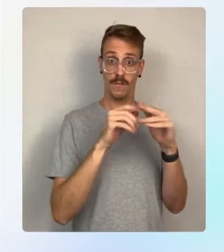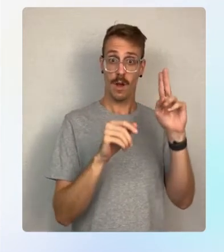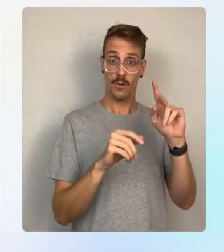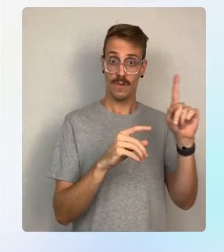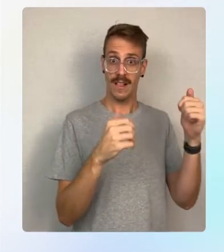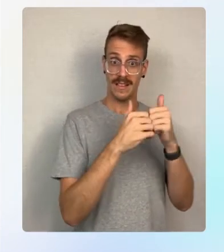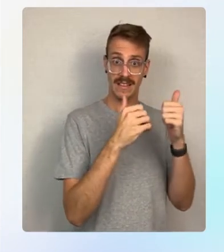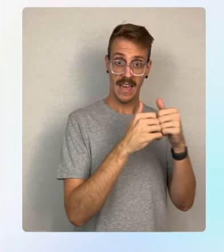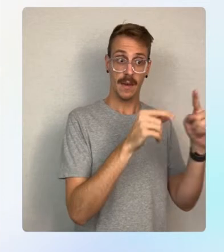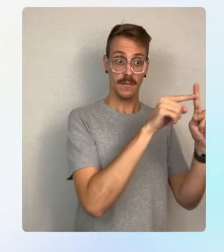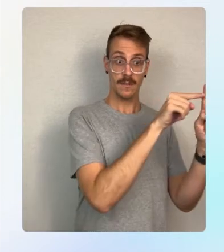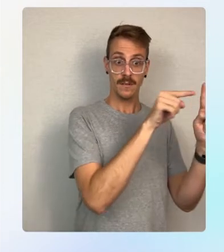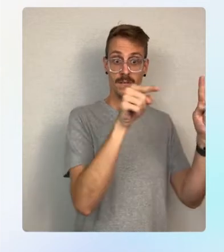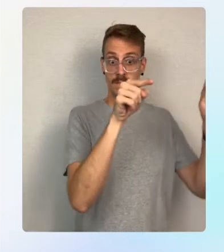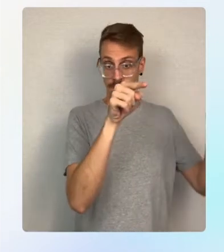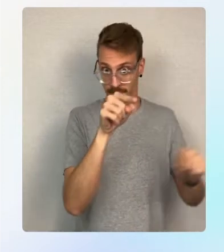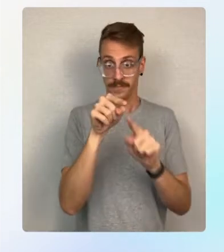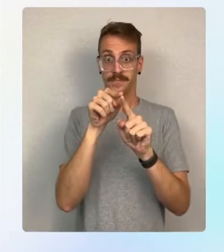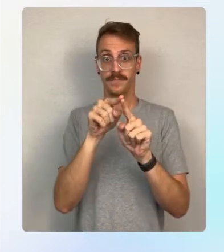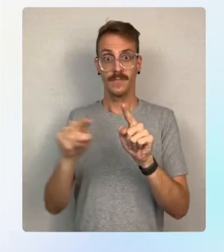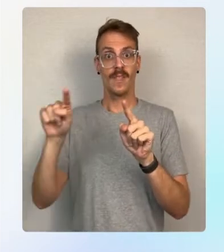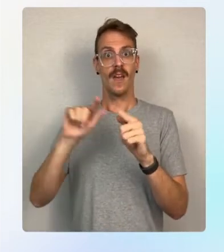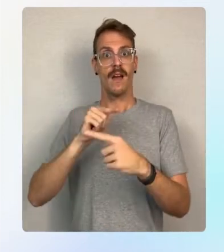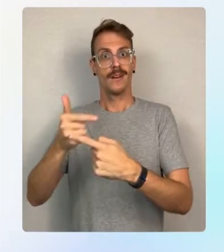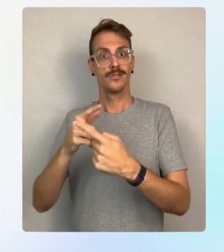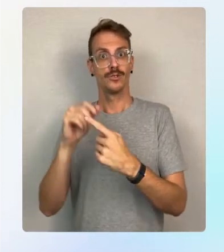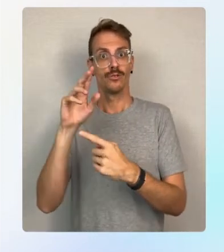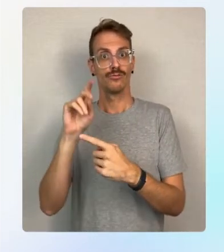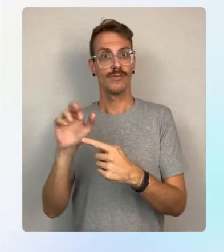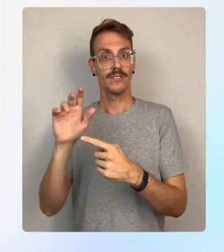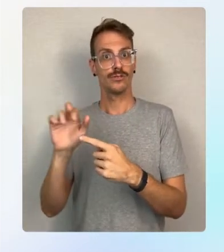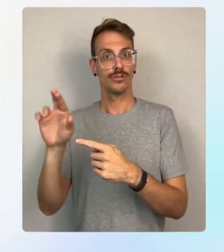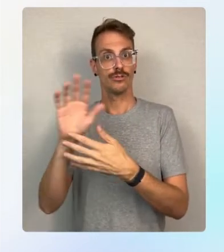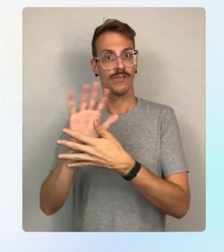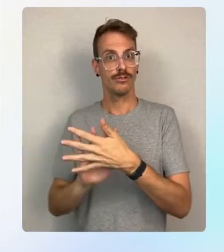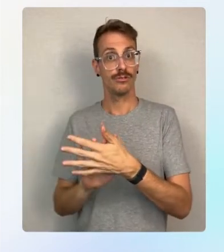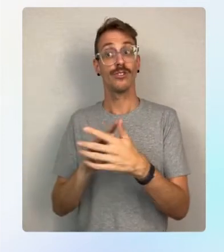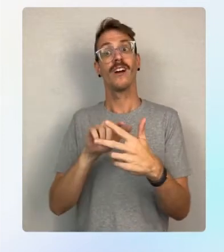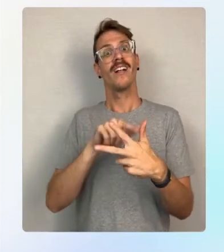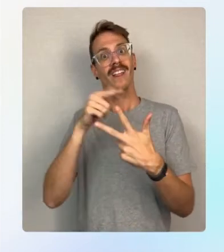and then the renderthread takes over, then the GPU work begins.